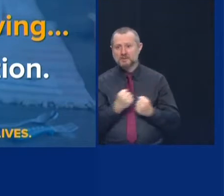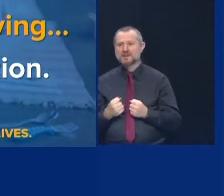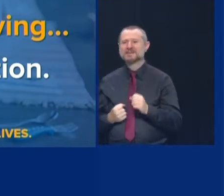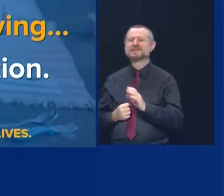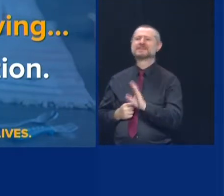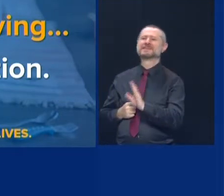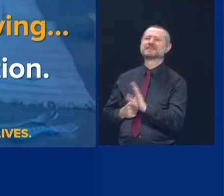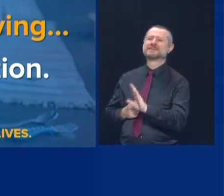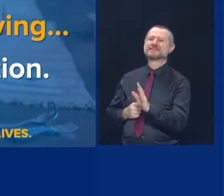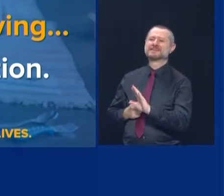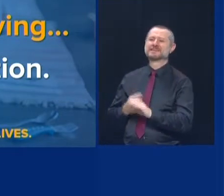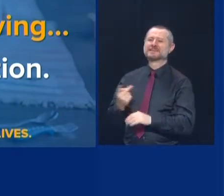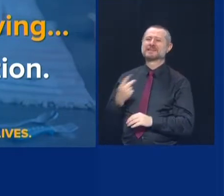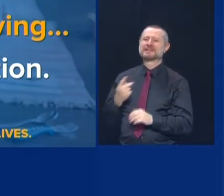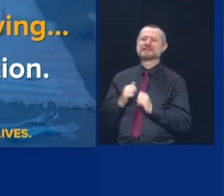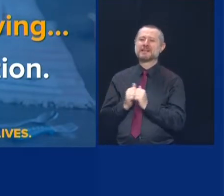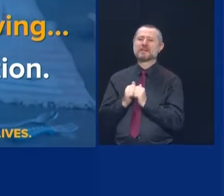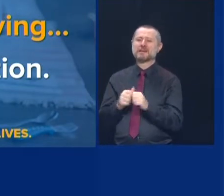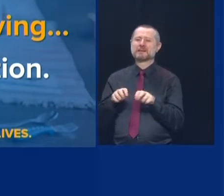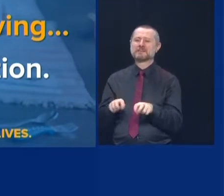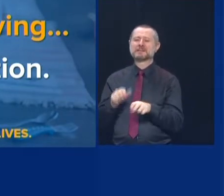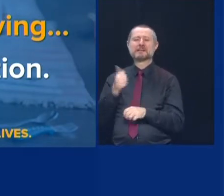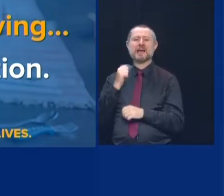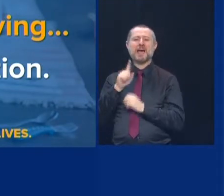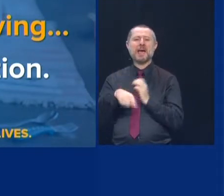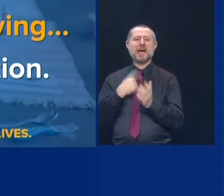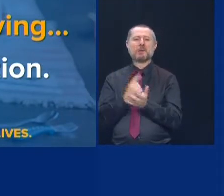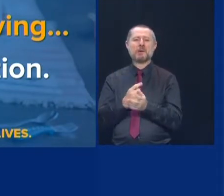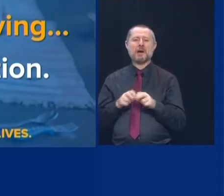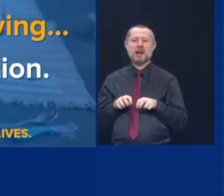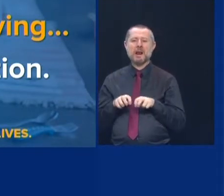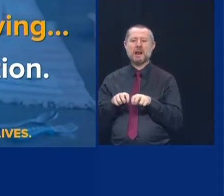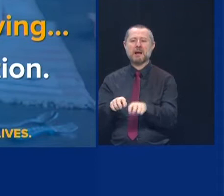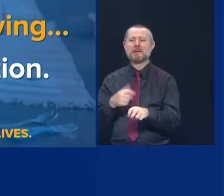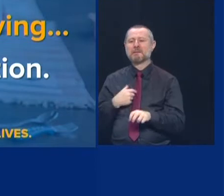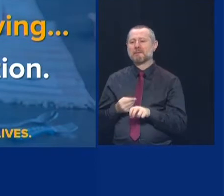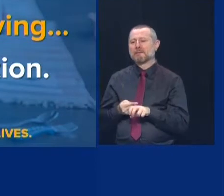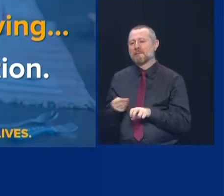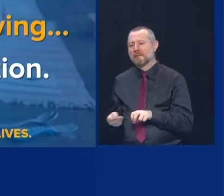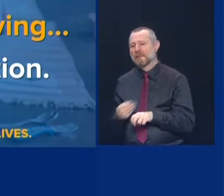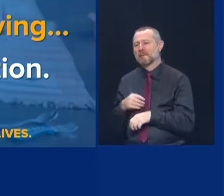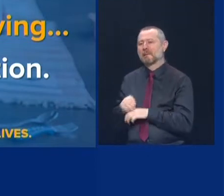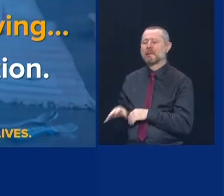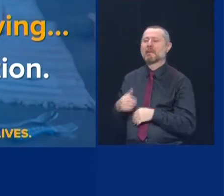AND WE TALKED THROUGH ALTERNATIVES. I SAID, LOOK, I'LL GET IN THE CAR, COME AND PICK YOU UP. SHE SAID THAT DOESN'T MAKE SENSE.